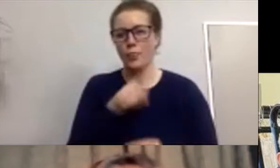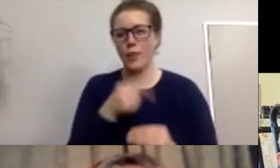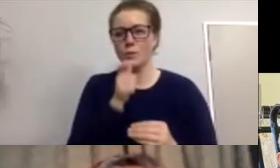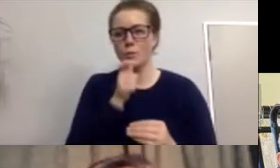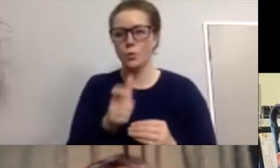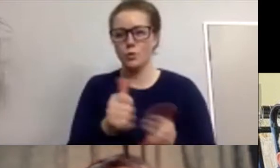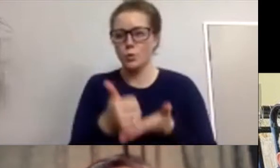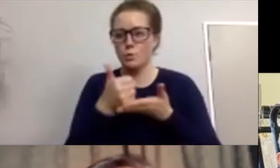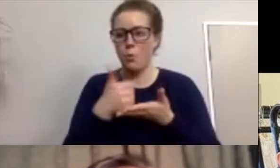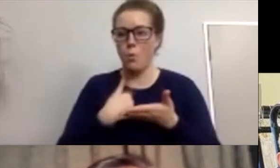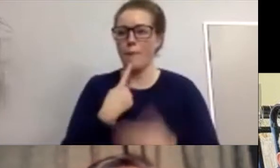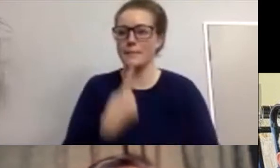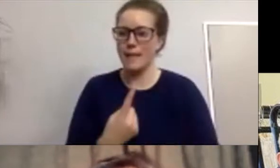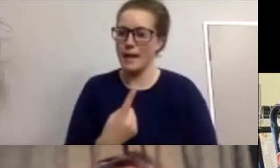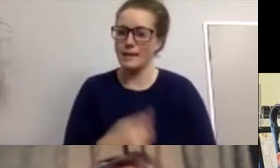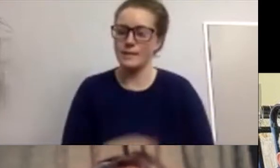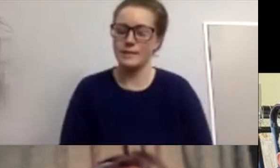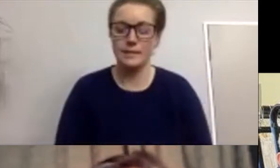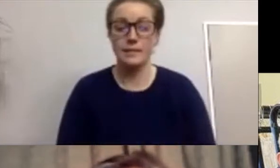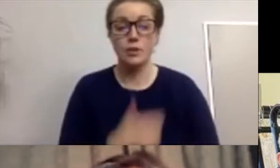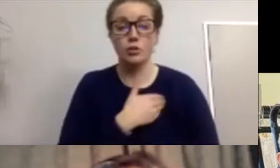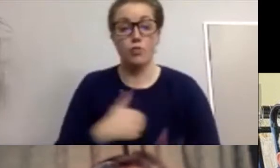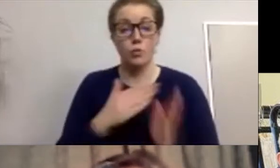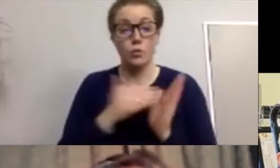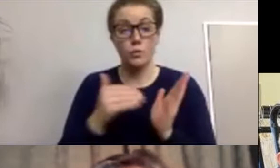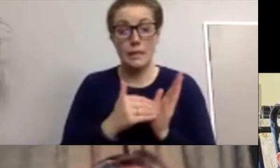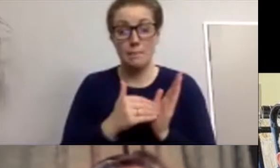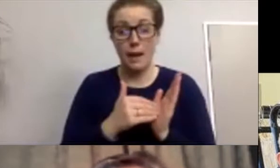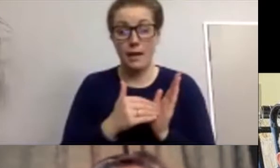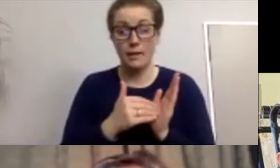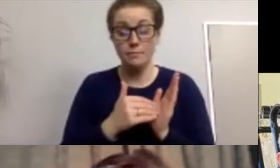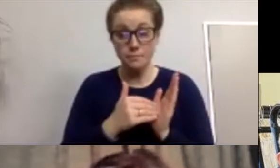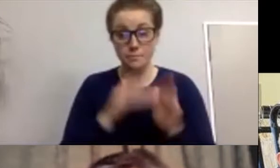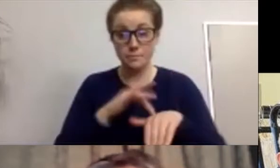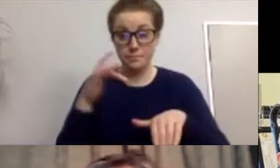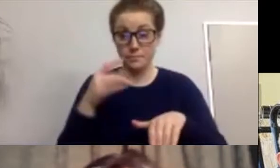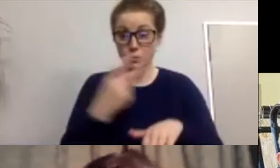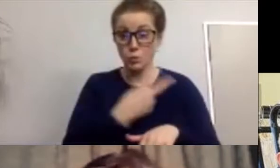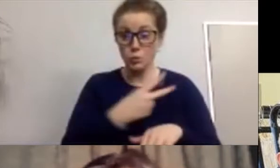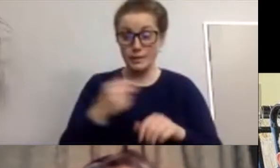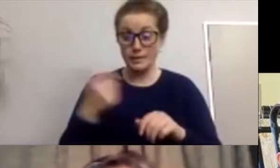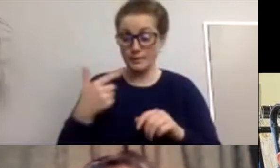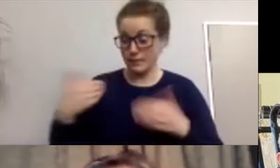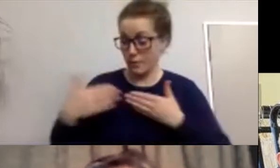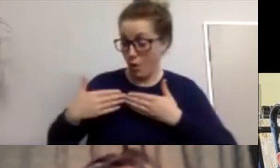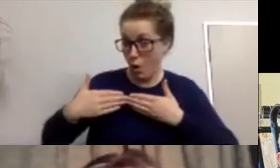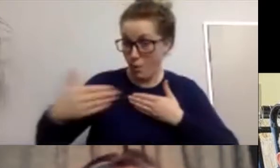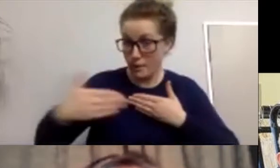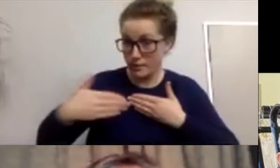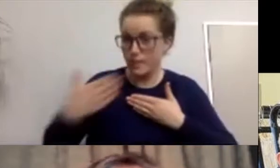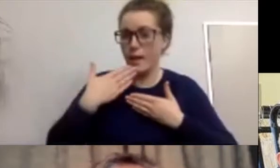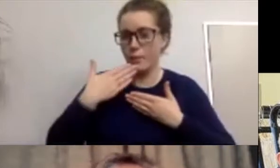So the Royal New Zealand Ballet since 2015, and thanks to our accessibility policy, this